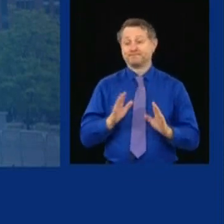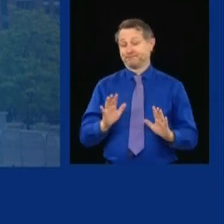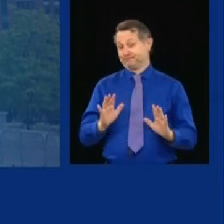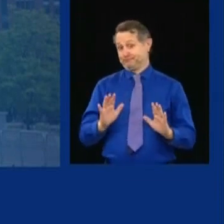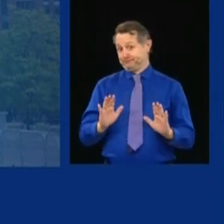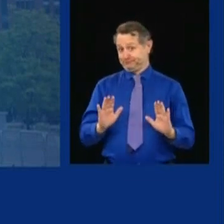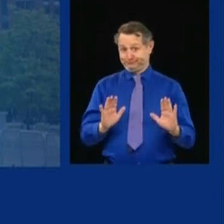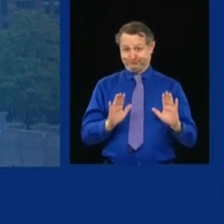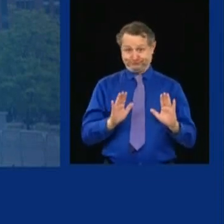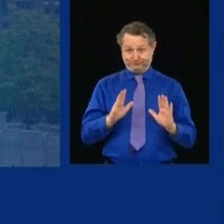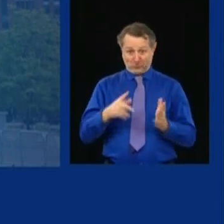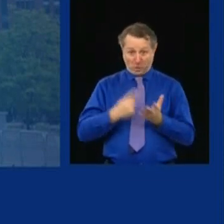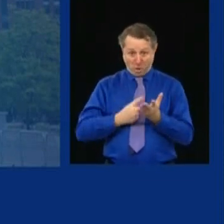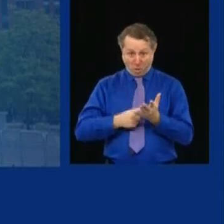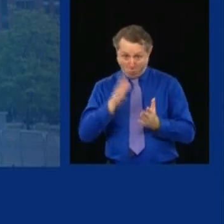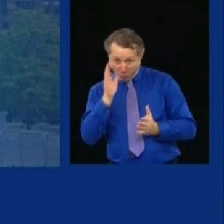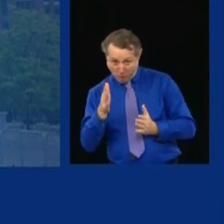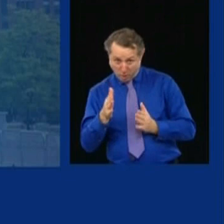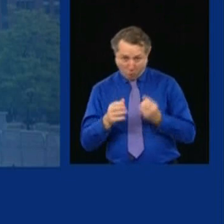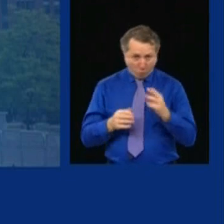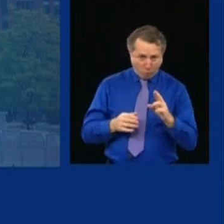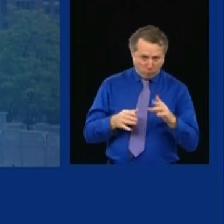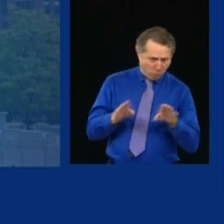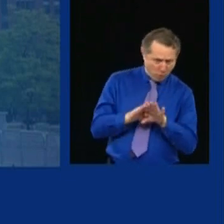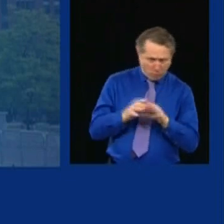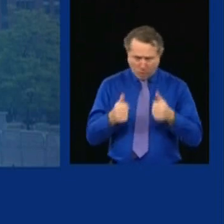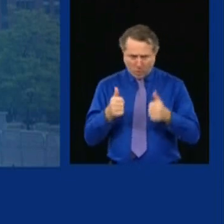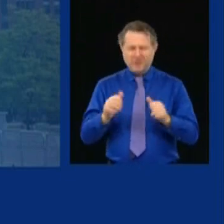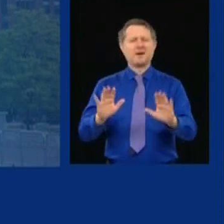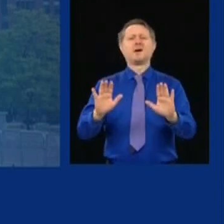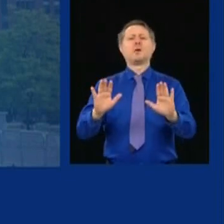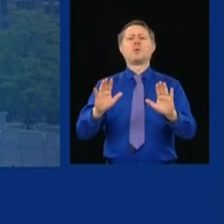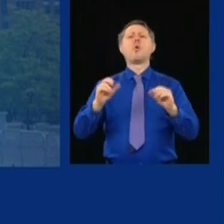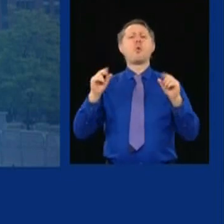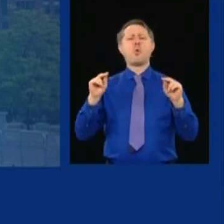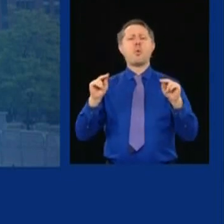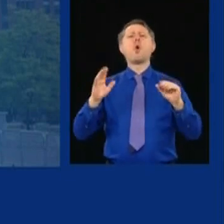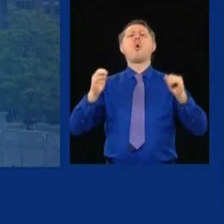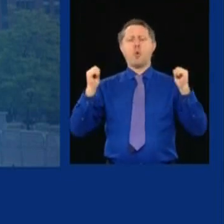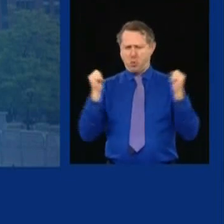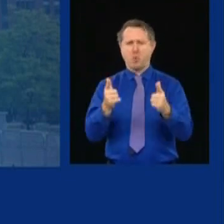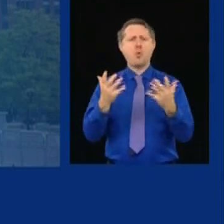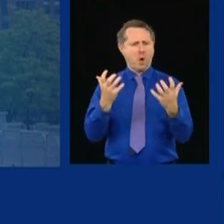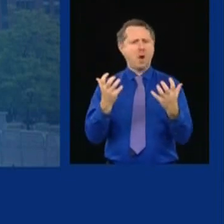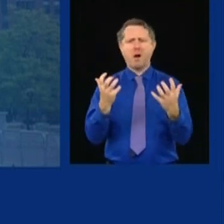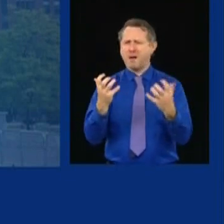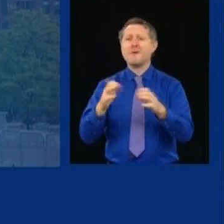THE QUESTION THEN BECOMES REOPENING. NOT A QUESTION OF REOPENING OR NOT. EVERYBODY WANTS TO REOPEN.